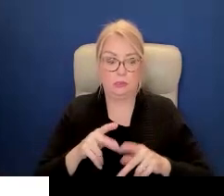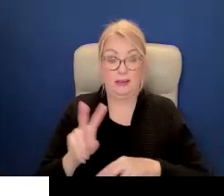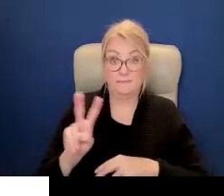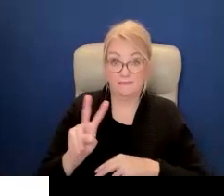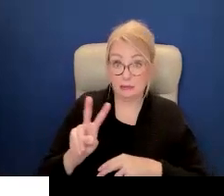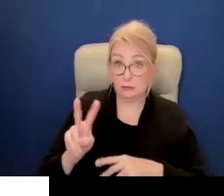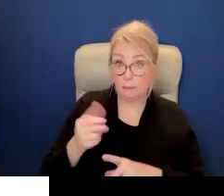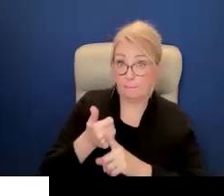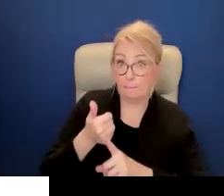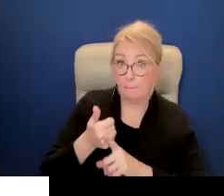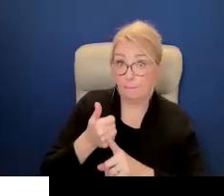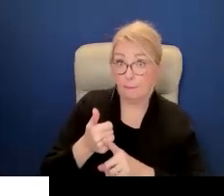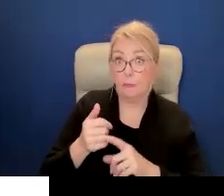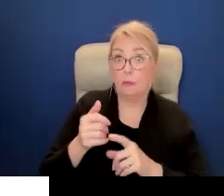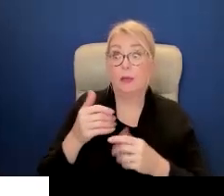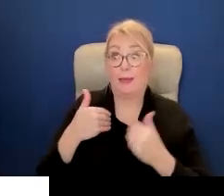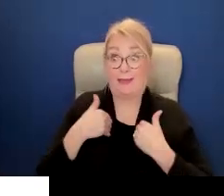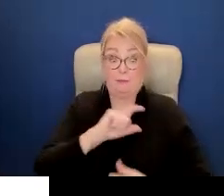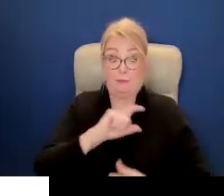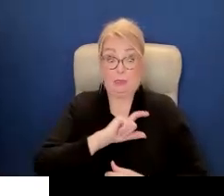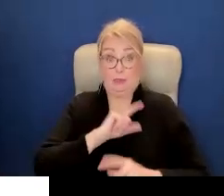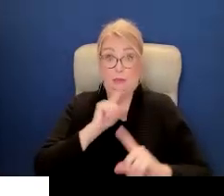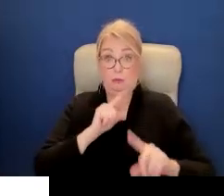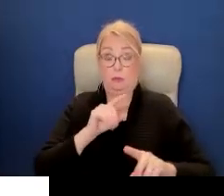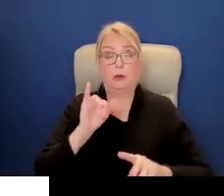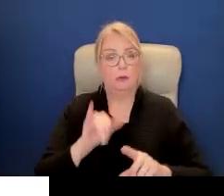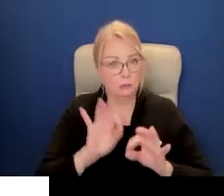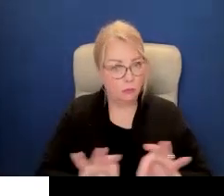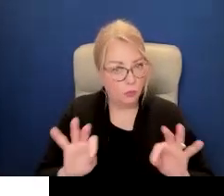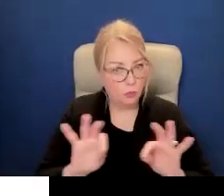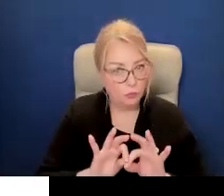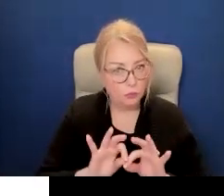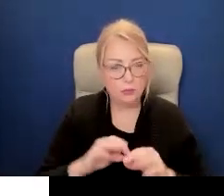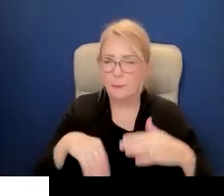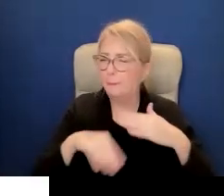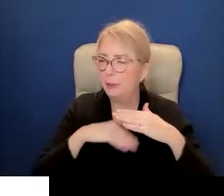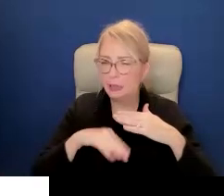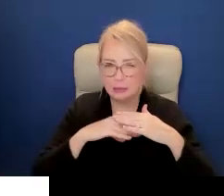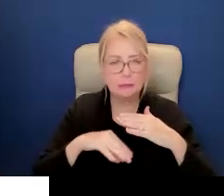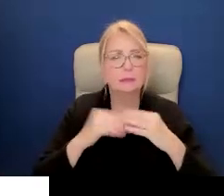That's critical. So, just basic information as to like when